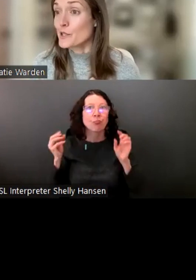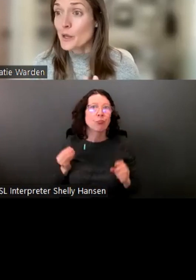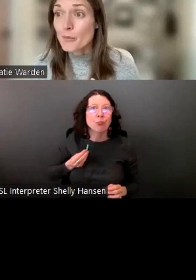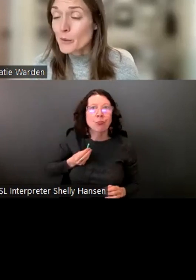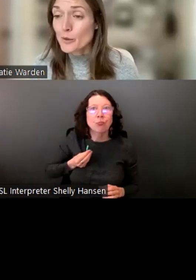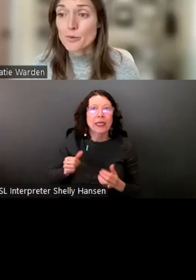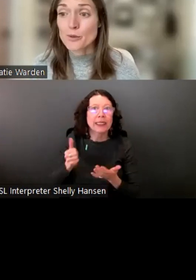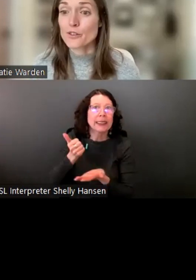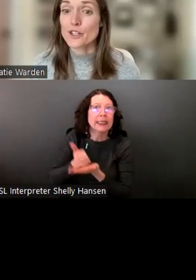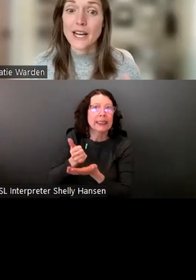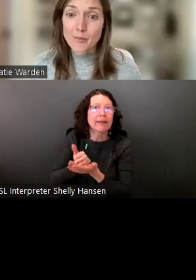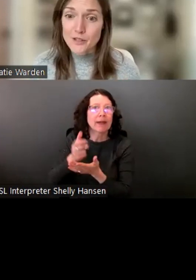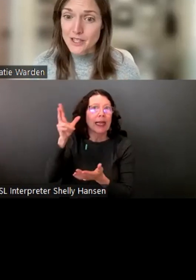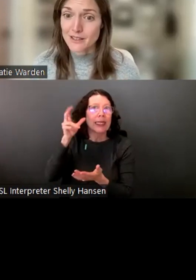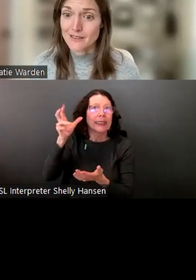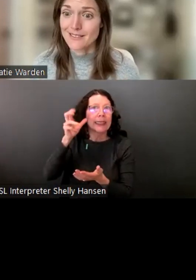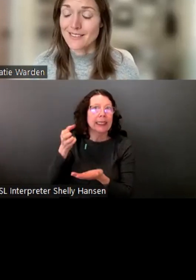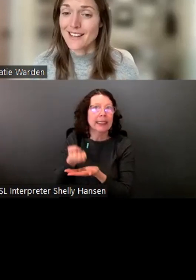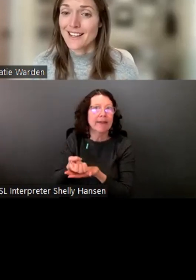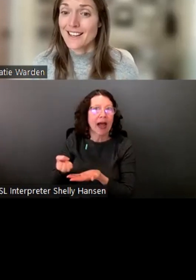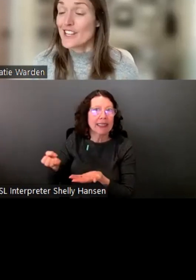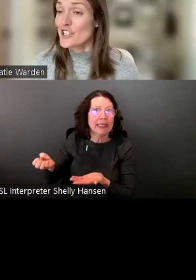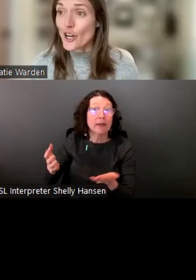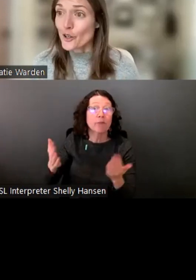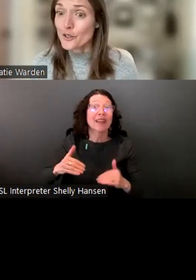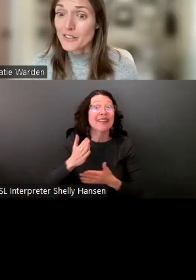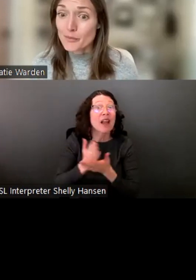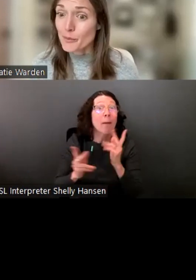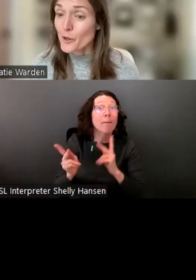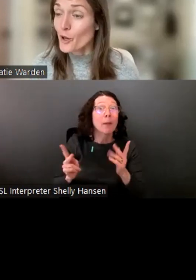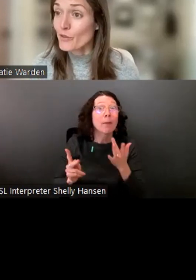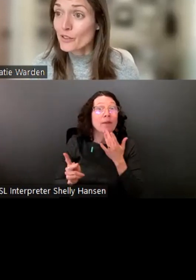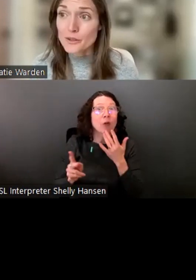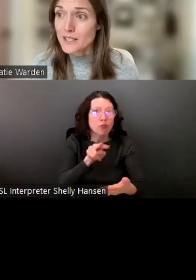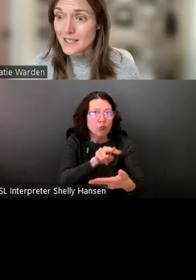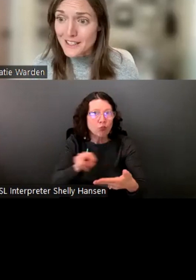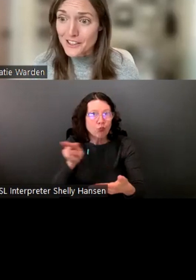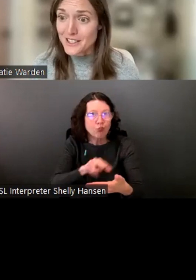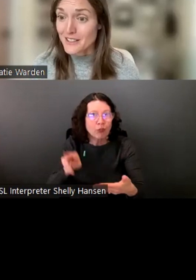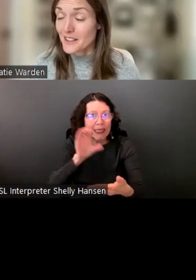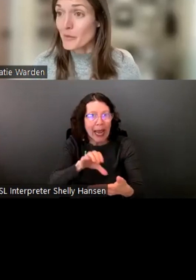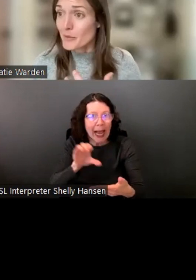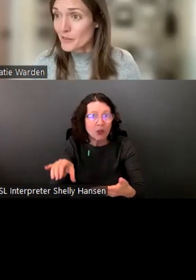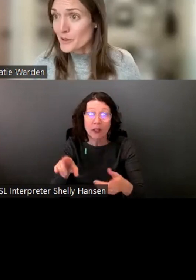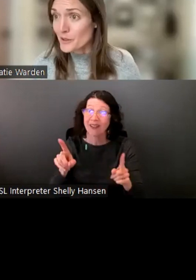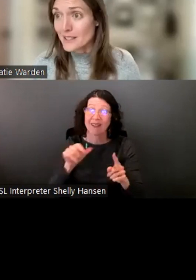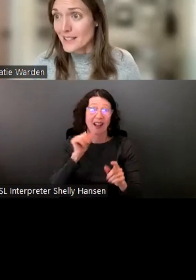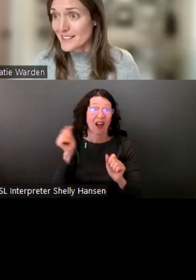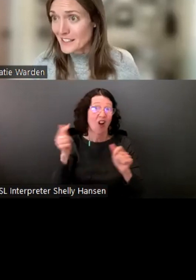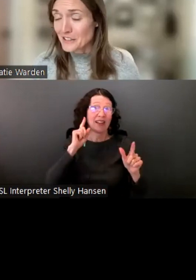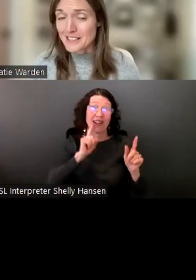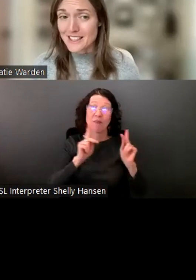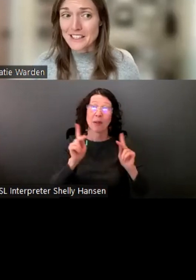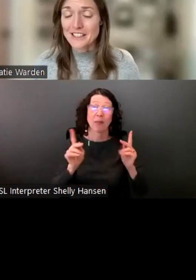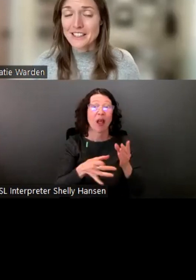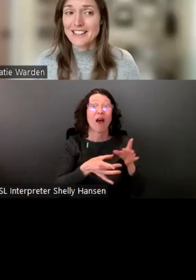Some people prefer captioning. Not all deaf people are fluent in English. They might be fluent in ASL instead.